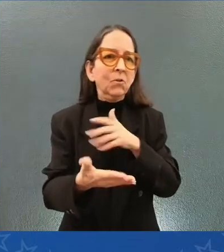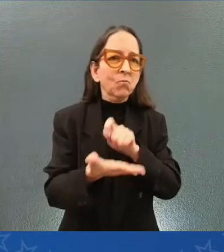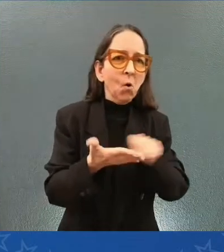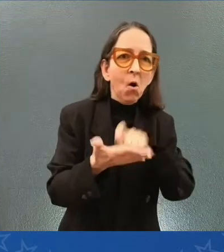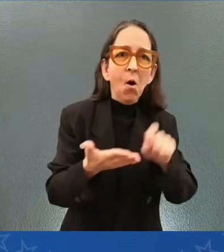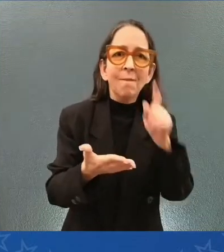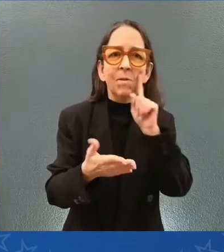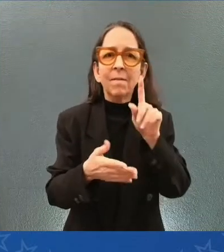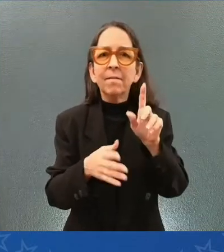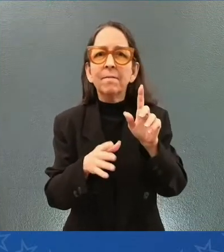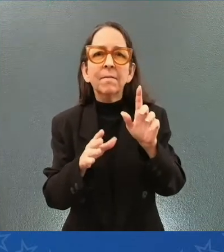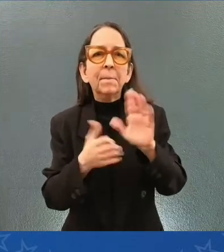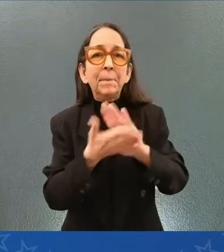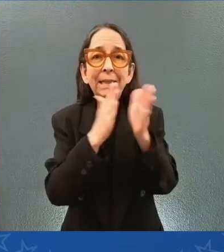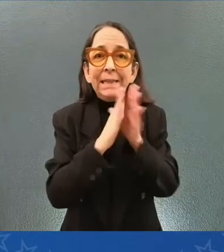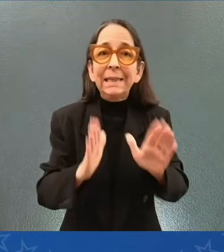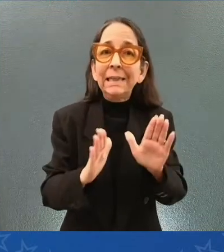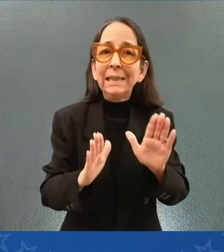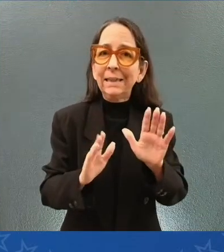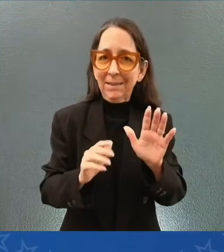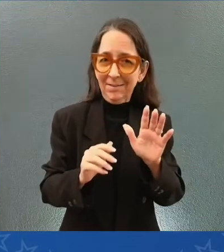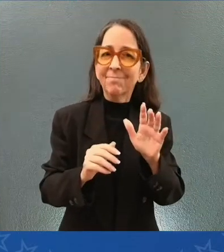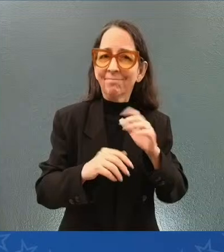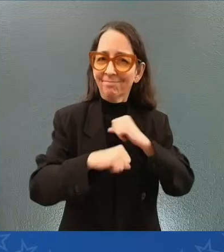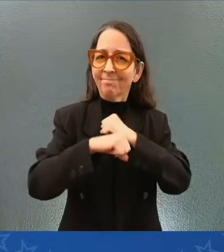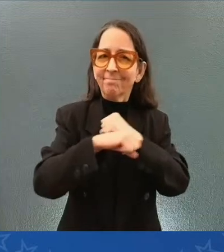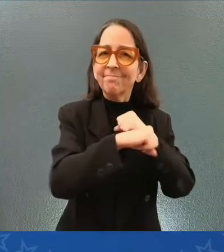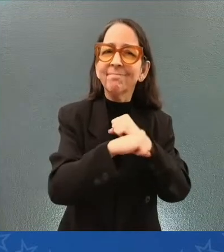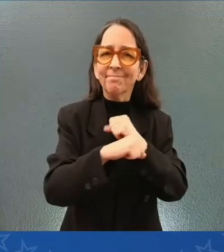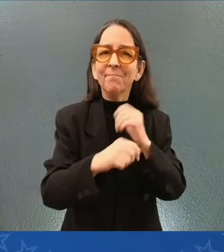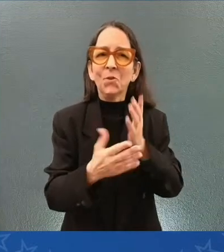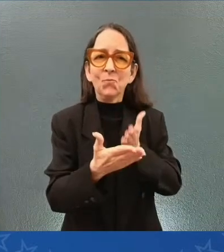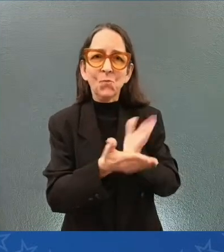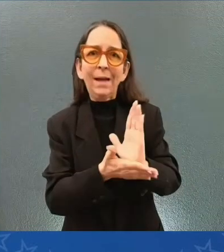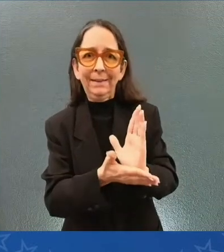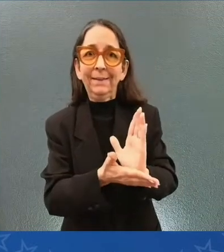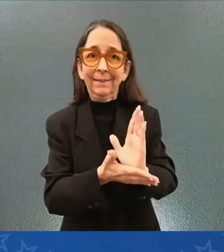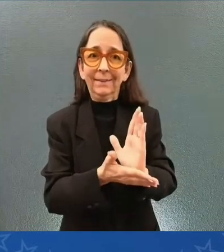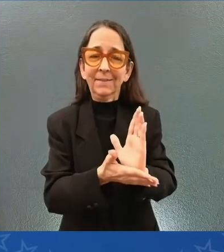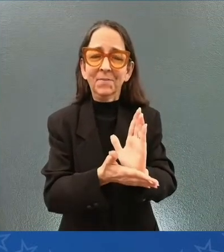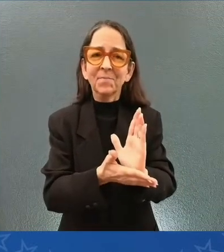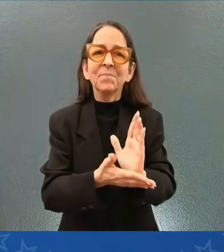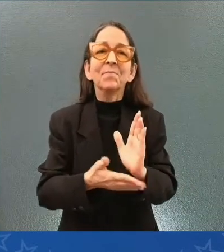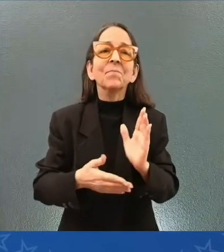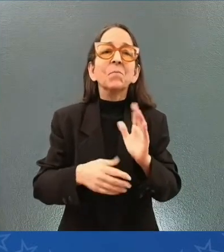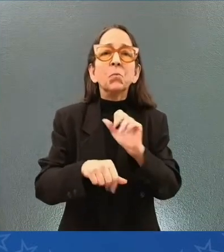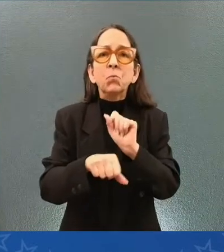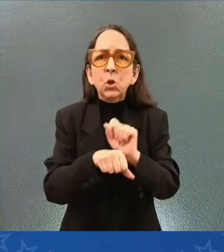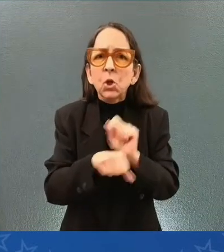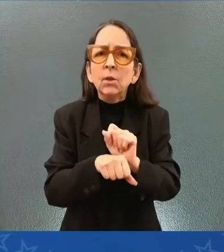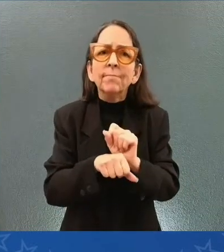As a humanitarian, he lifts up causes from ending poverty and disease to calling for debt relief for developing nations.